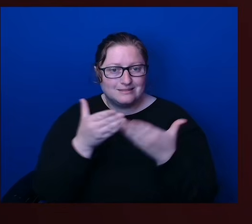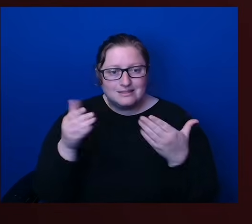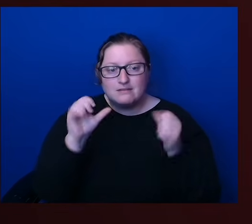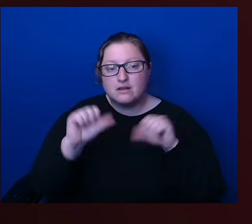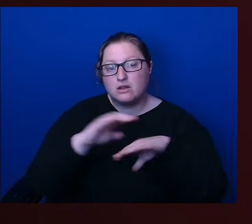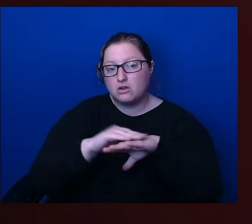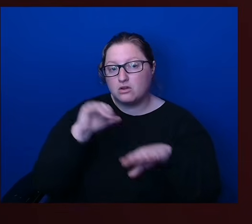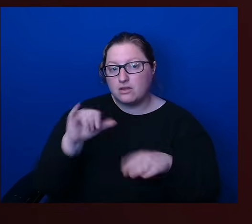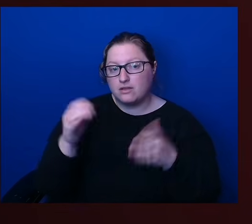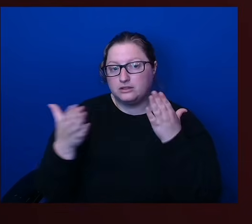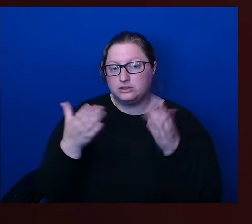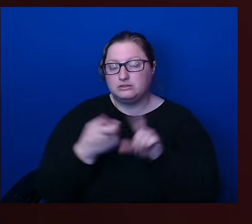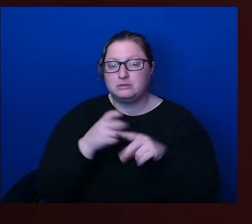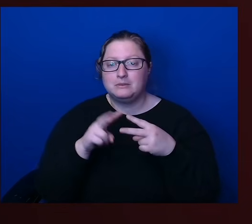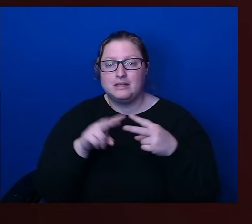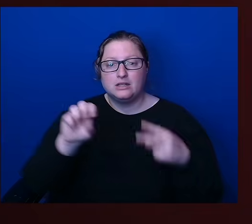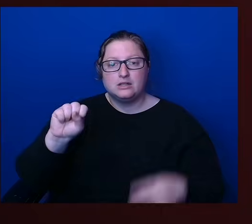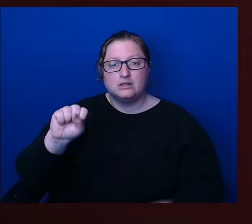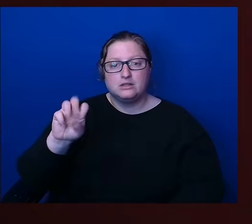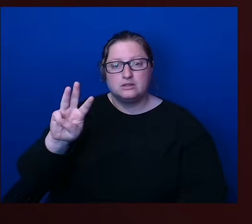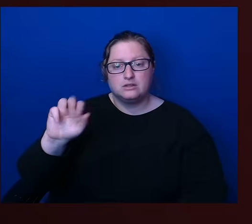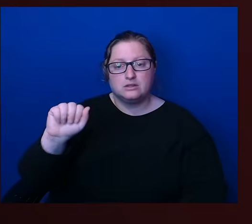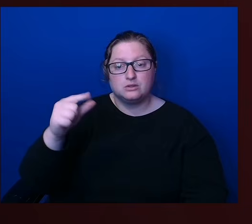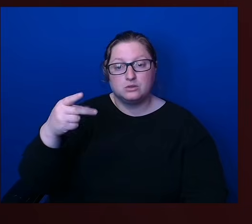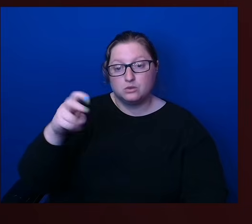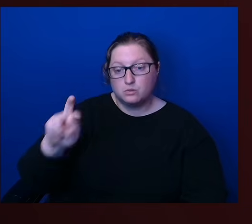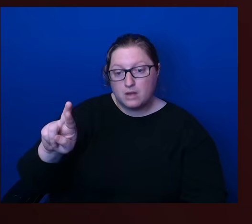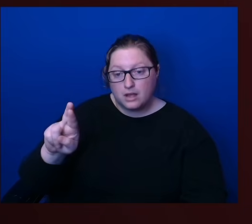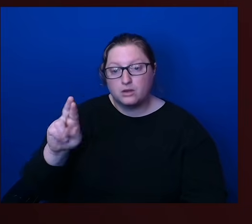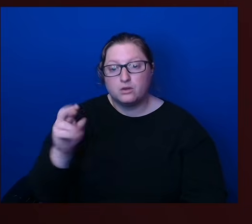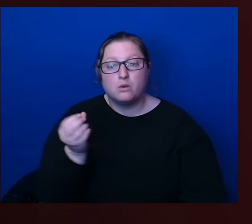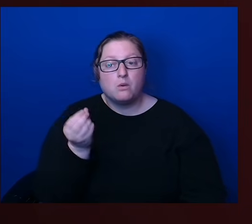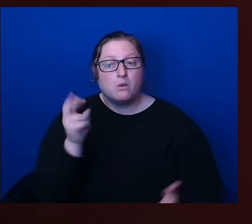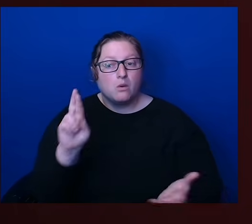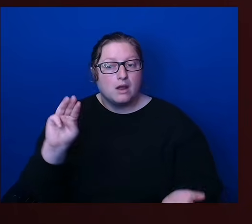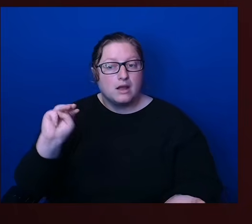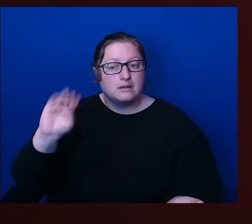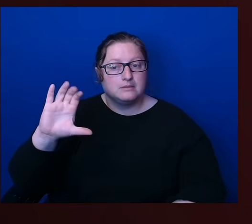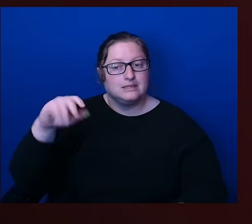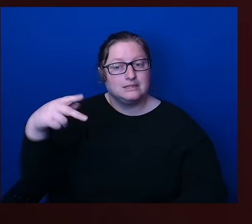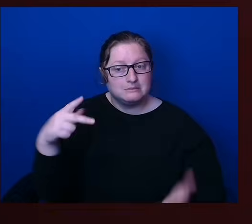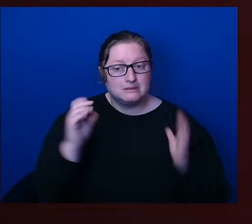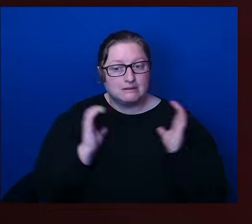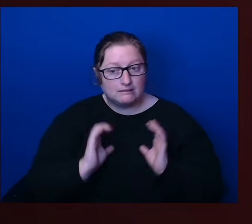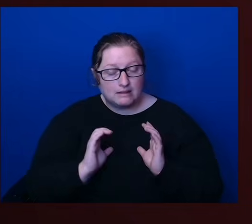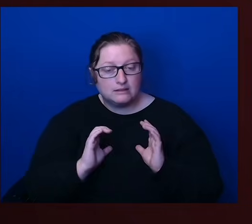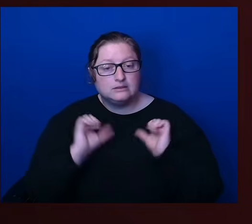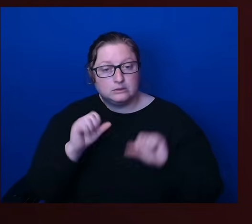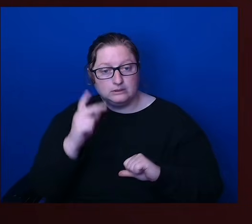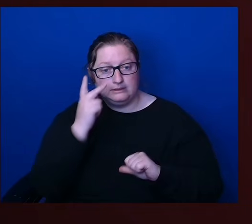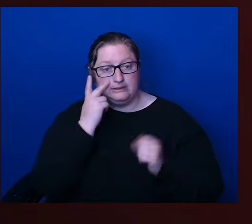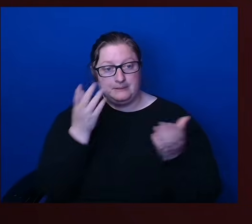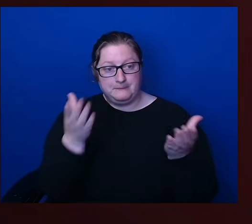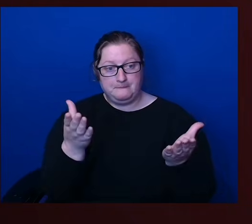either Swagger or from MCP clients. You can see right here, if I open up that Swagger,